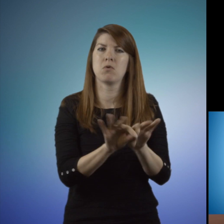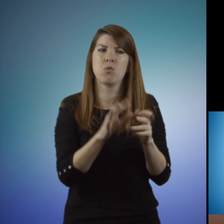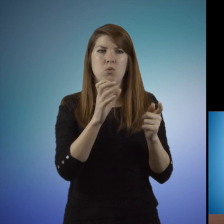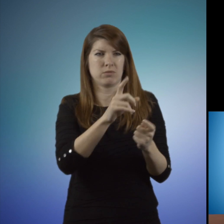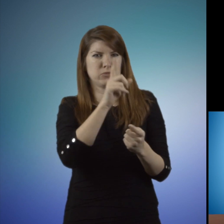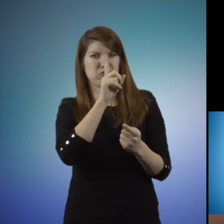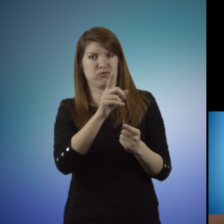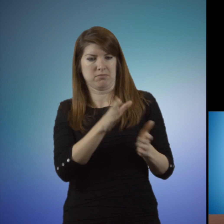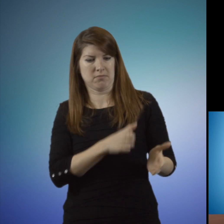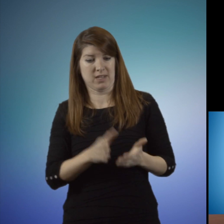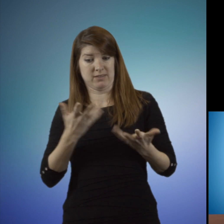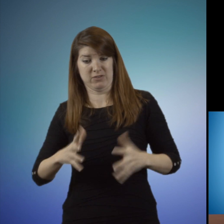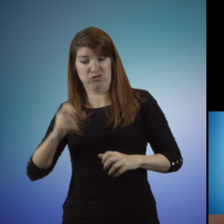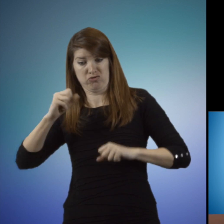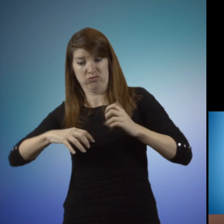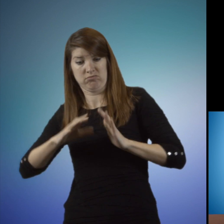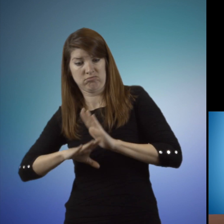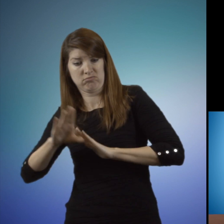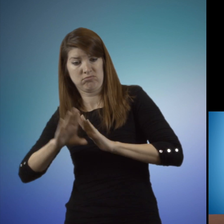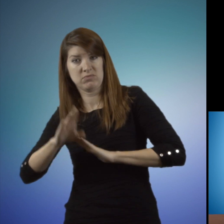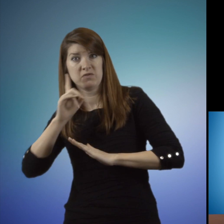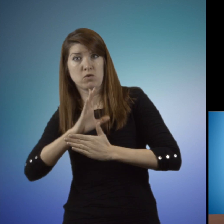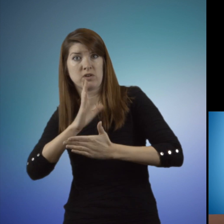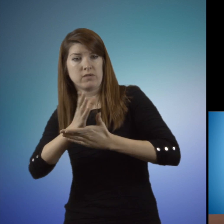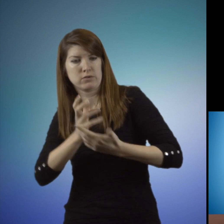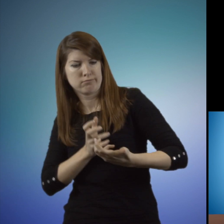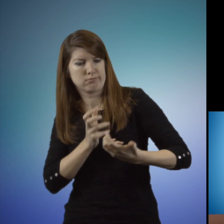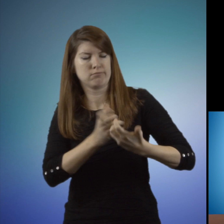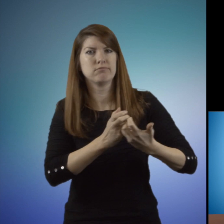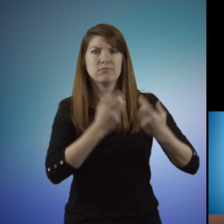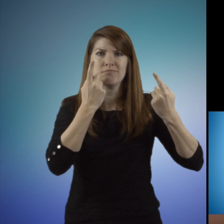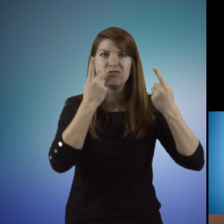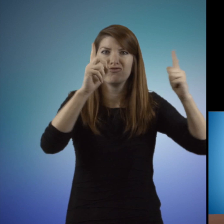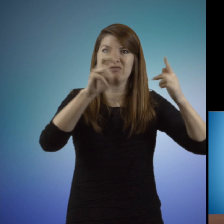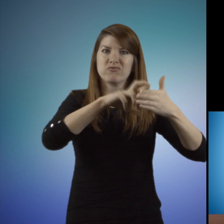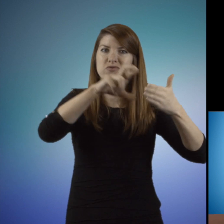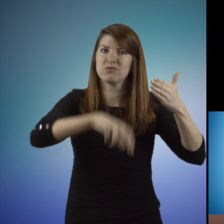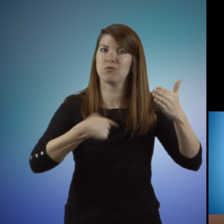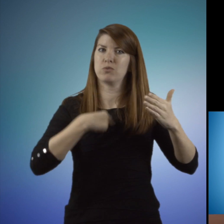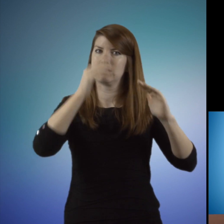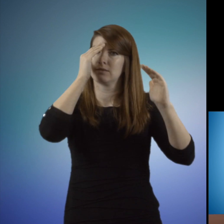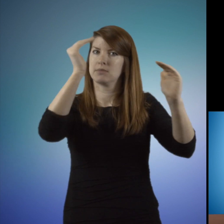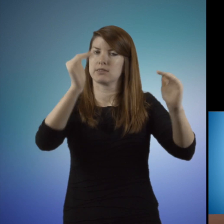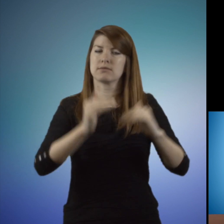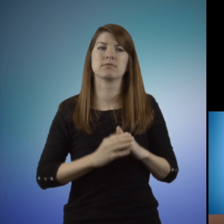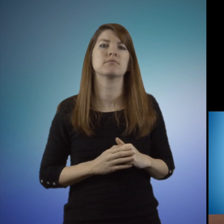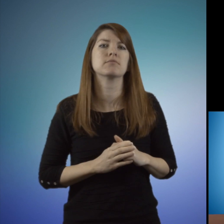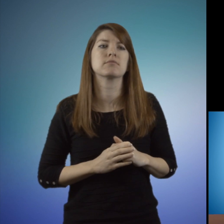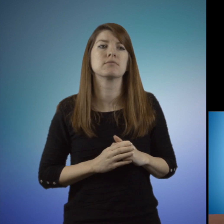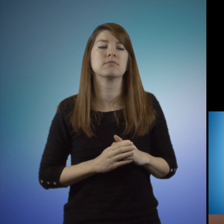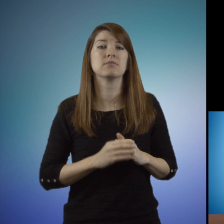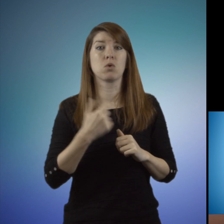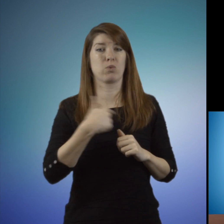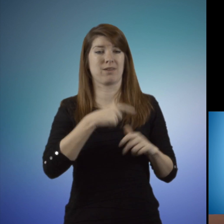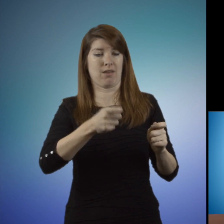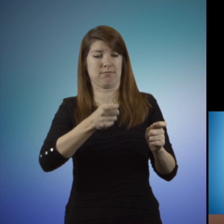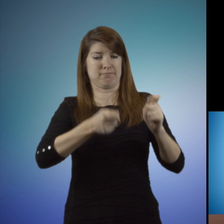that we have made for intervention are actually achieving the results that we expect. And then make revisions to services if we need to.